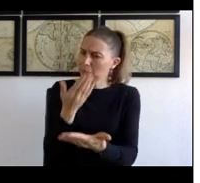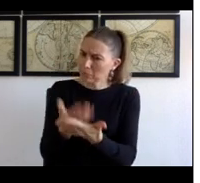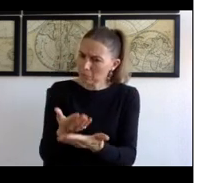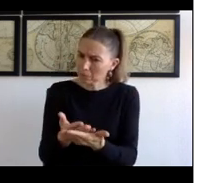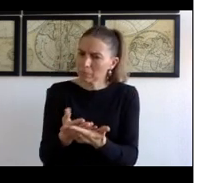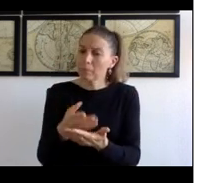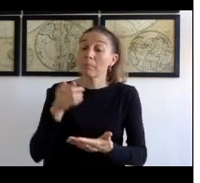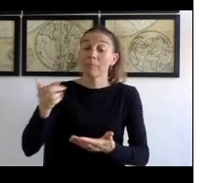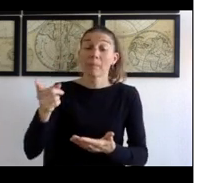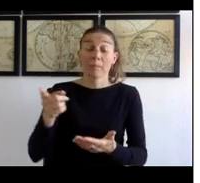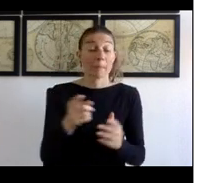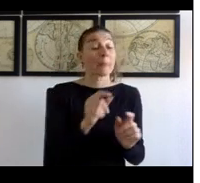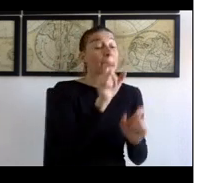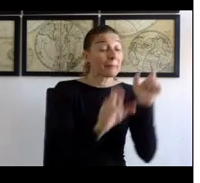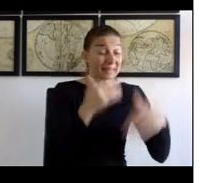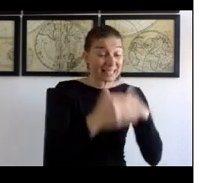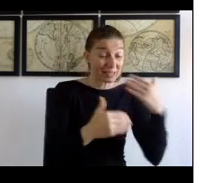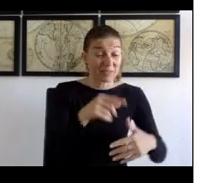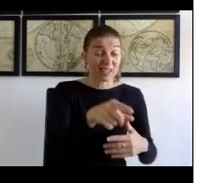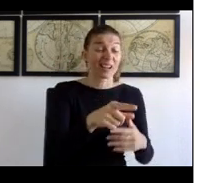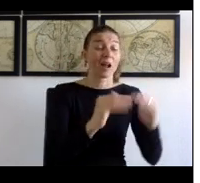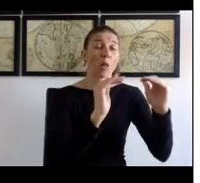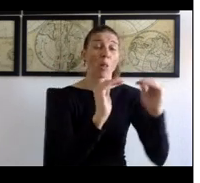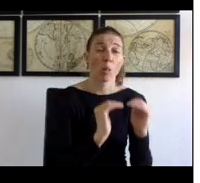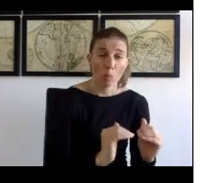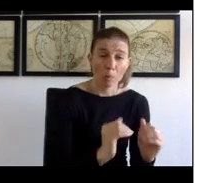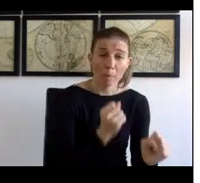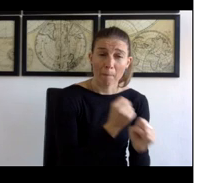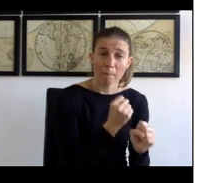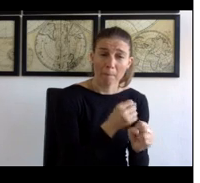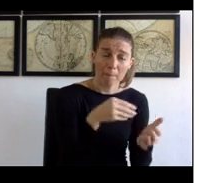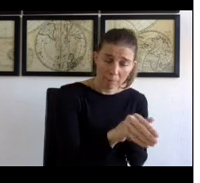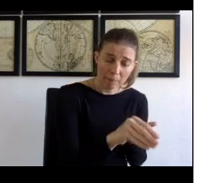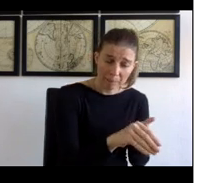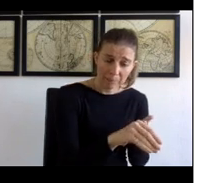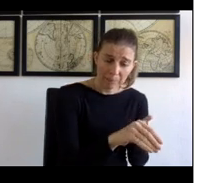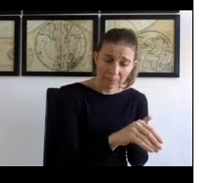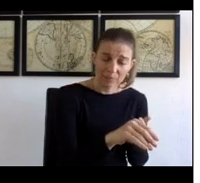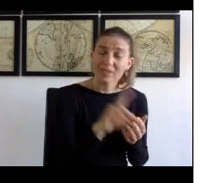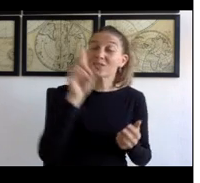So that would be about decent work versus potentially lower paid work.